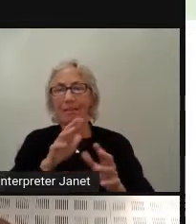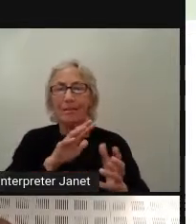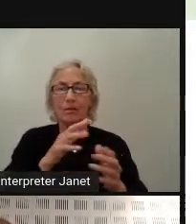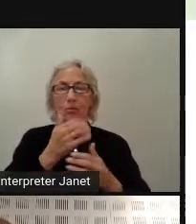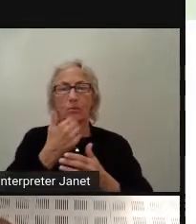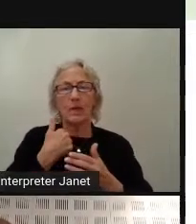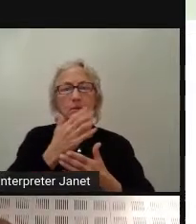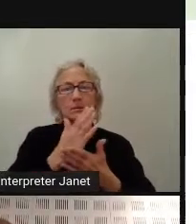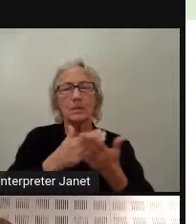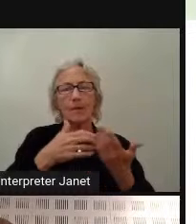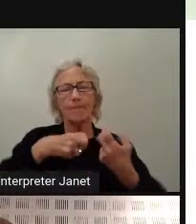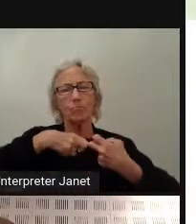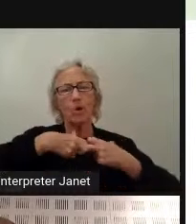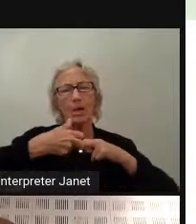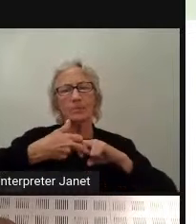partially or not translated to Danish.